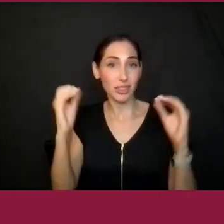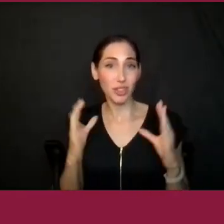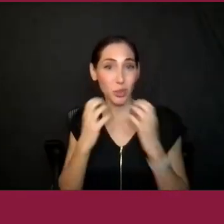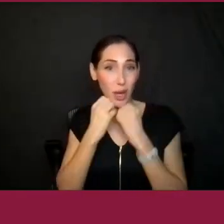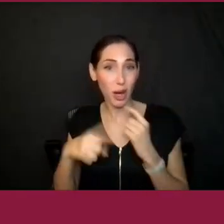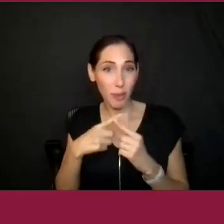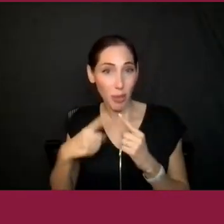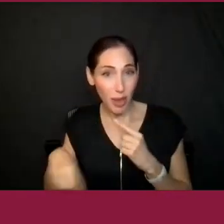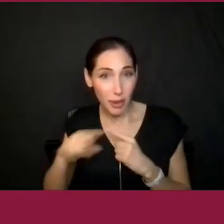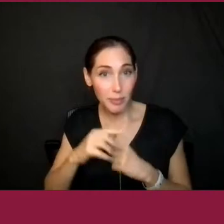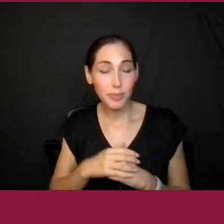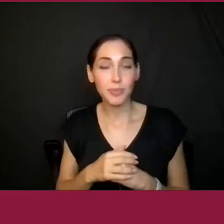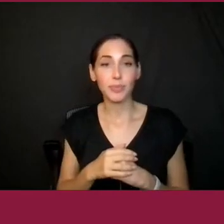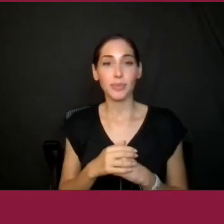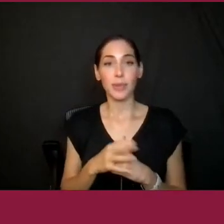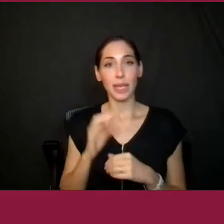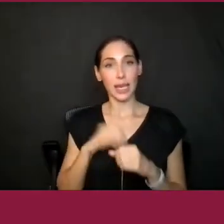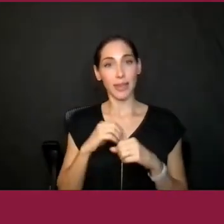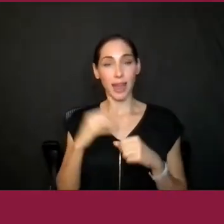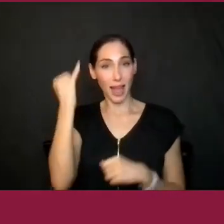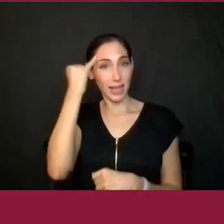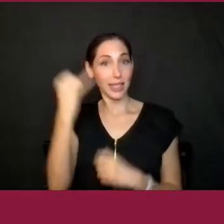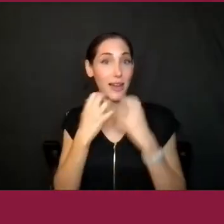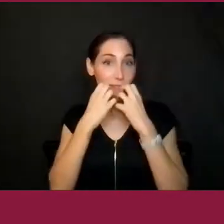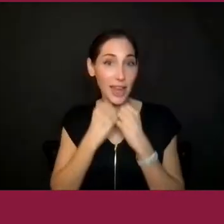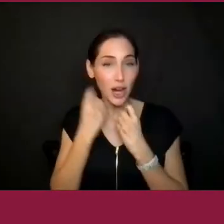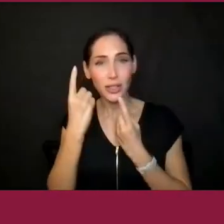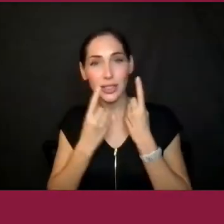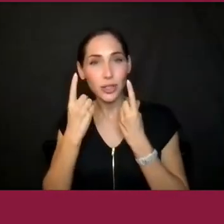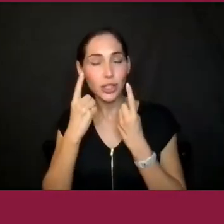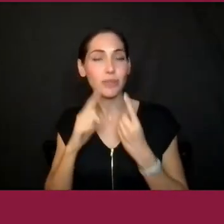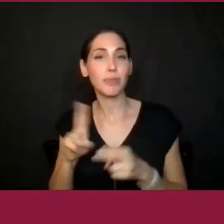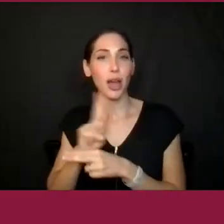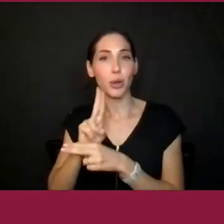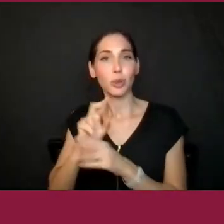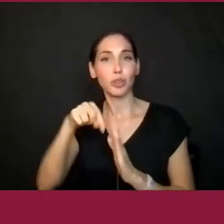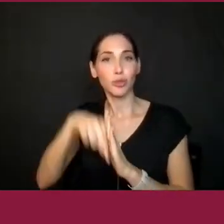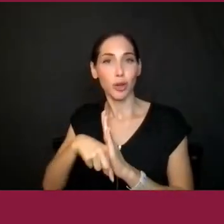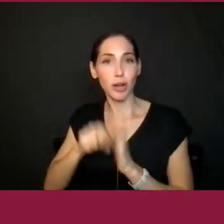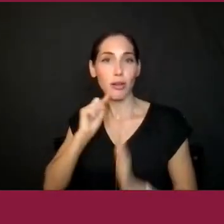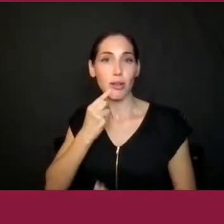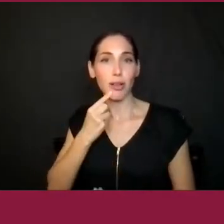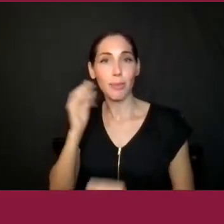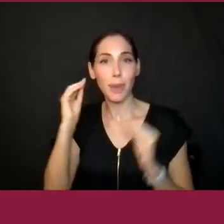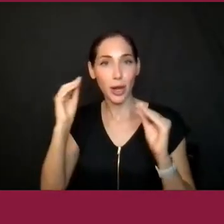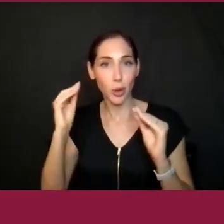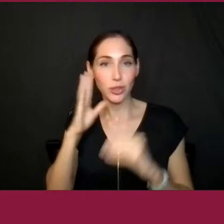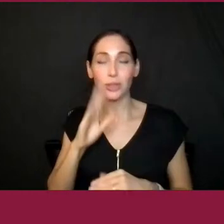In this vein of care and consideration, I turn a critical pedagogy, which introduces us to new opportunities that help us